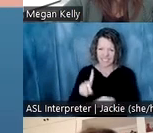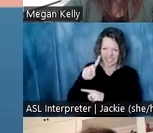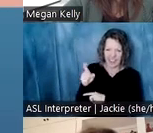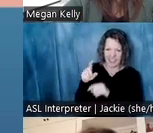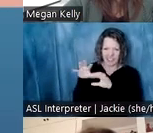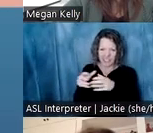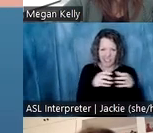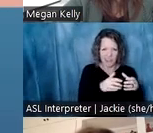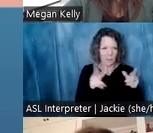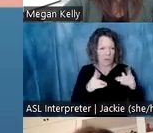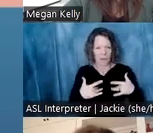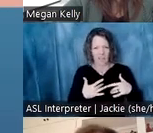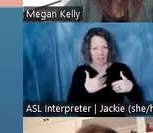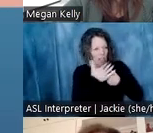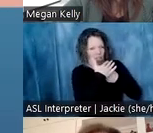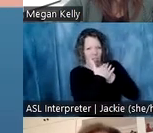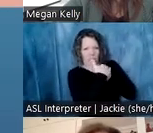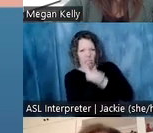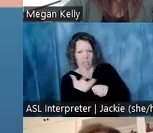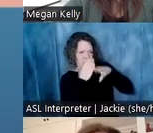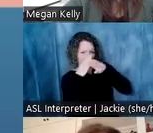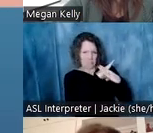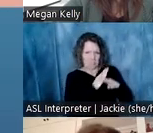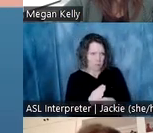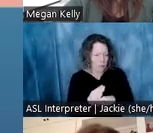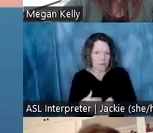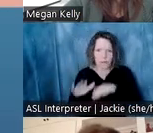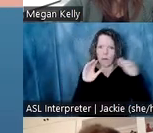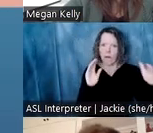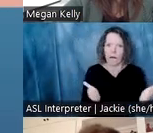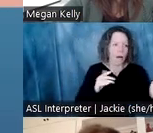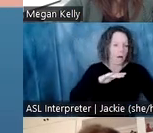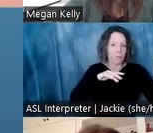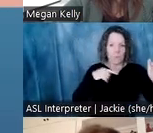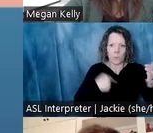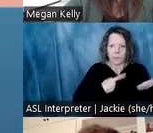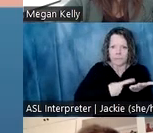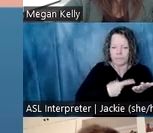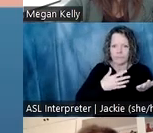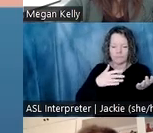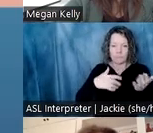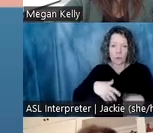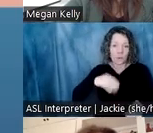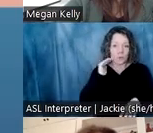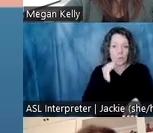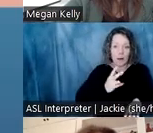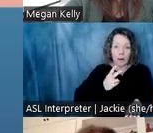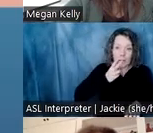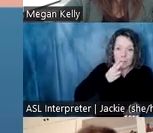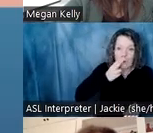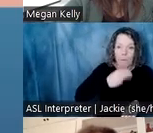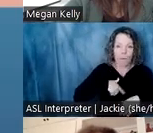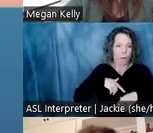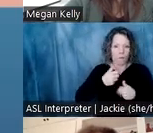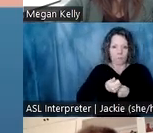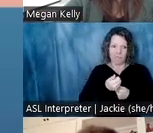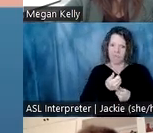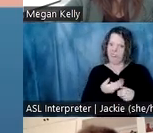to thinking about the early risk of things things like smoking or of using cannabis